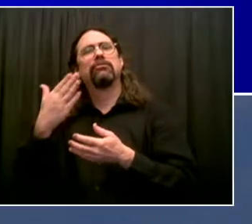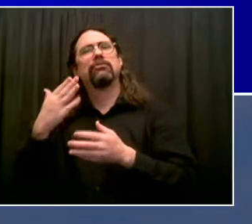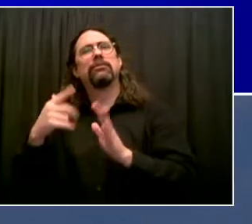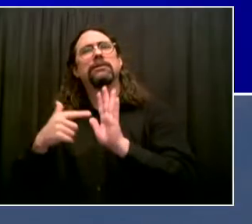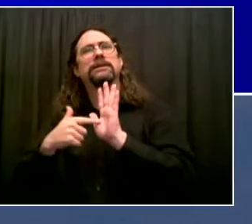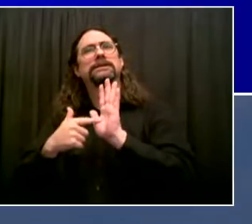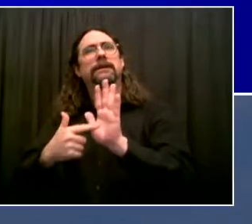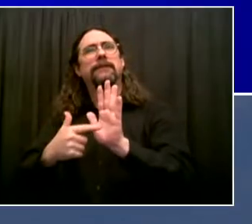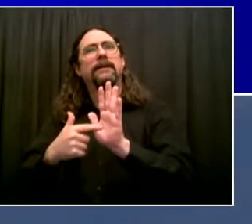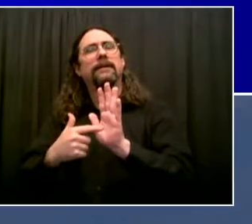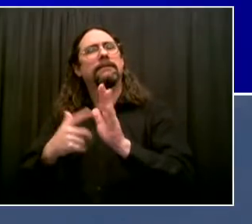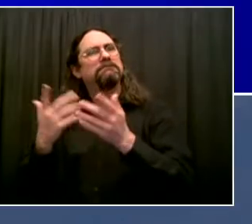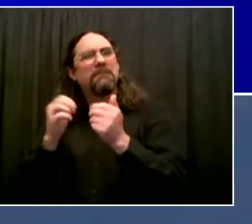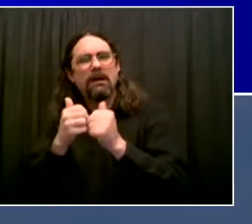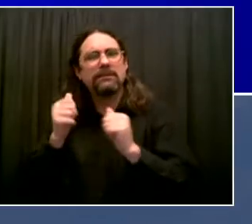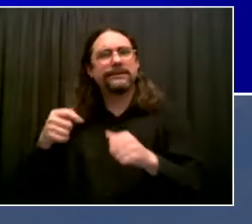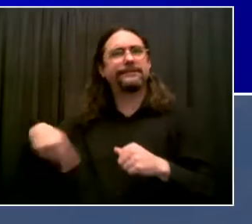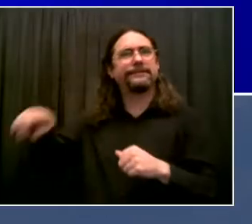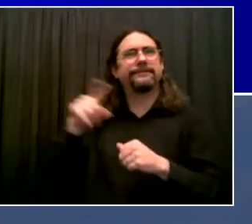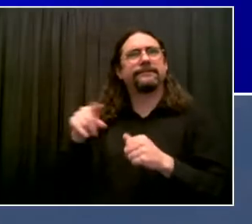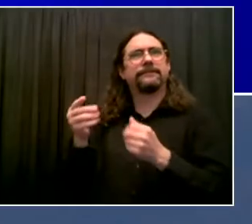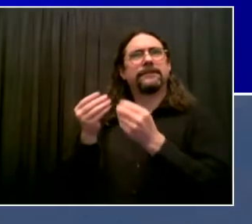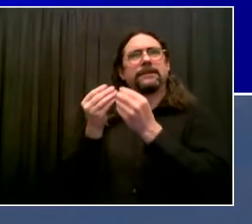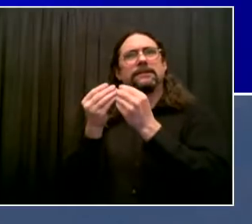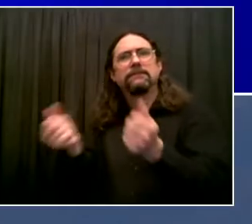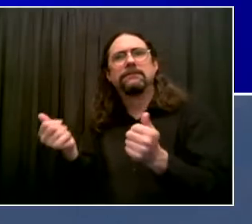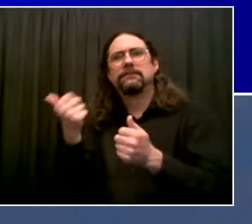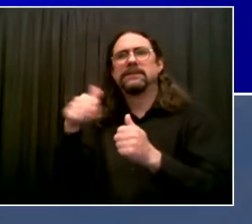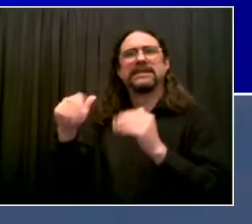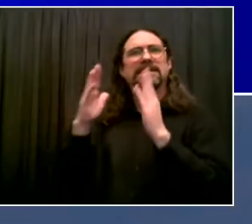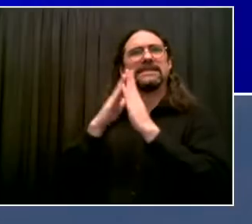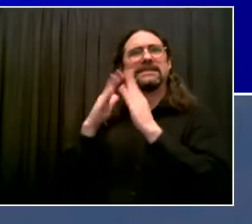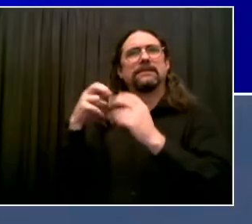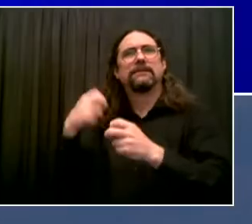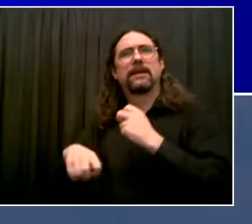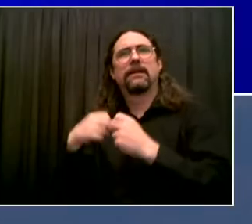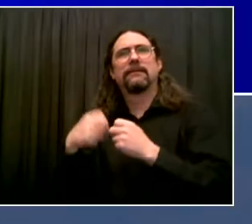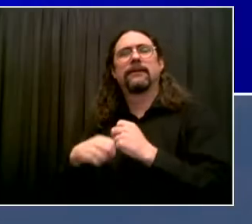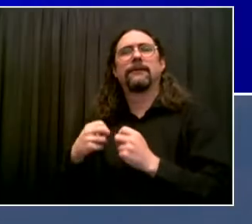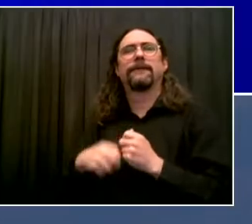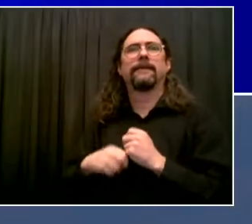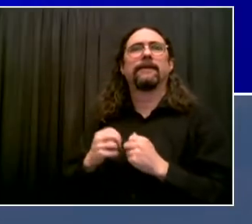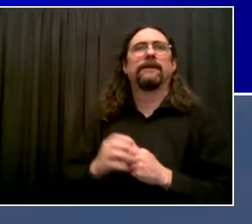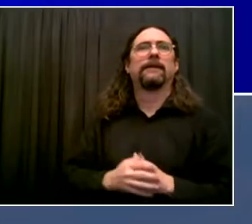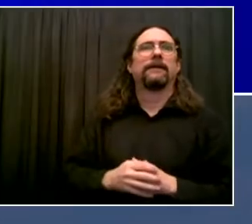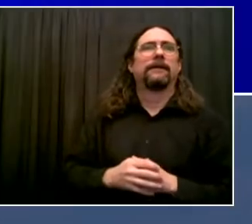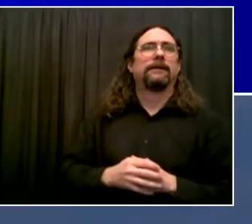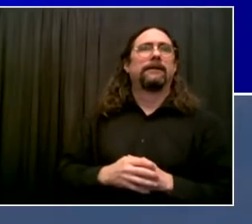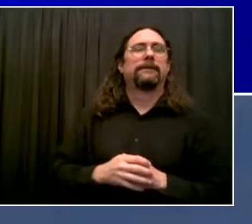PRESIDENT BIDEN INVESTED LITERALLY BILLIONS IN THE FUTURE OF COMMUNITY-BASED SOLUTIONS TO VIOLENCE ALL OVER THE COUNTRY